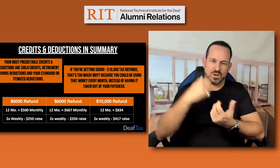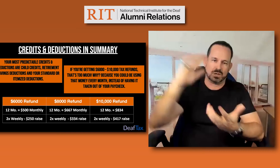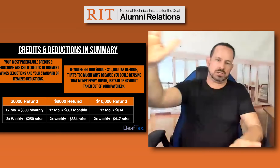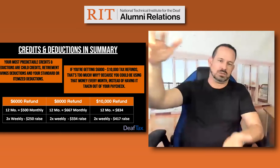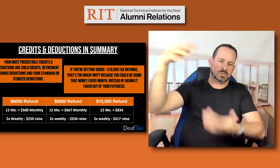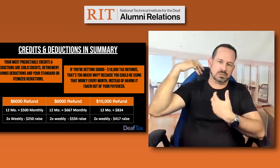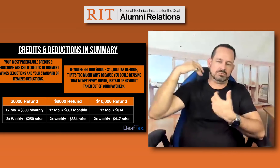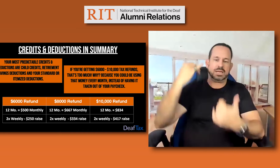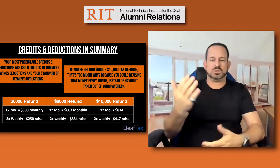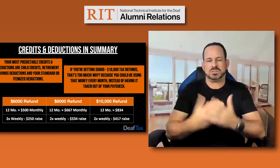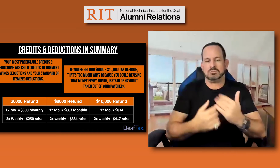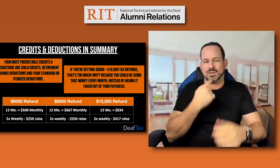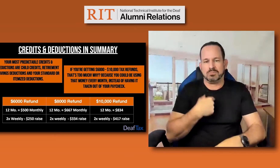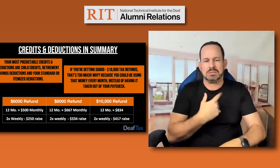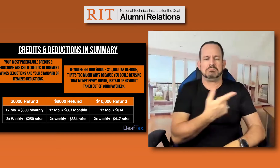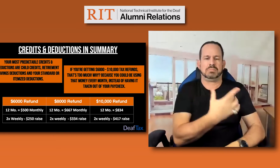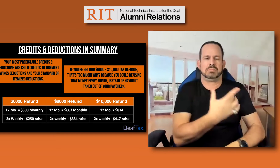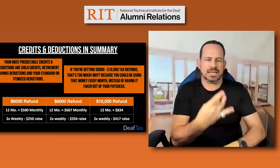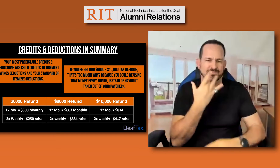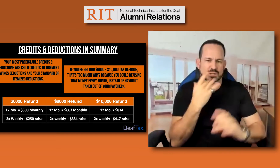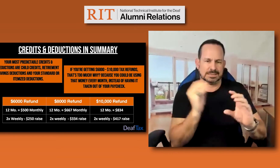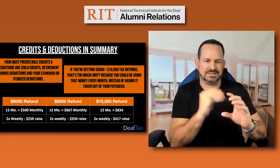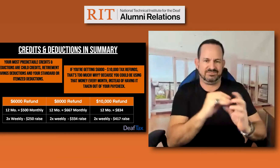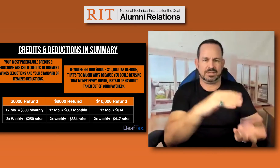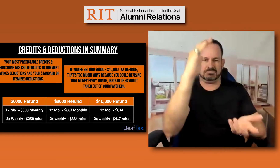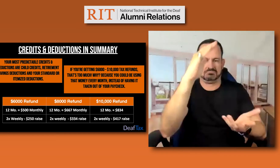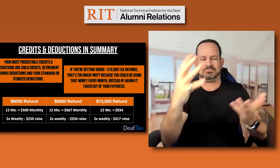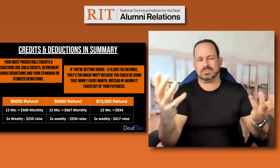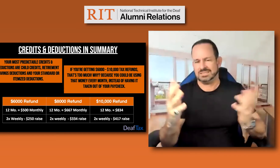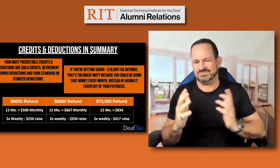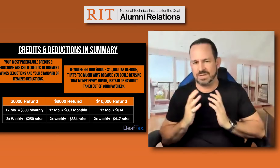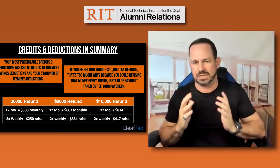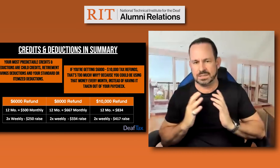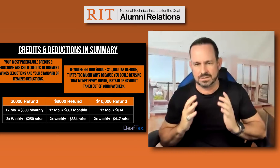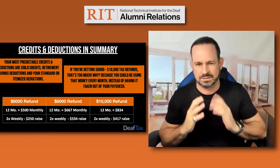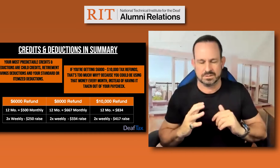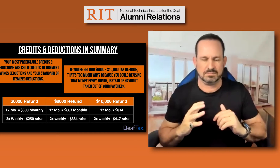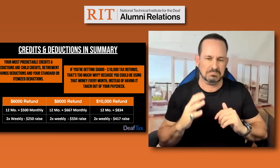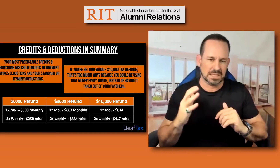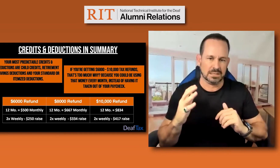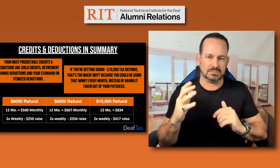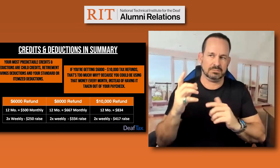It's always better to put a little money away every month